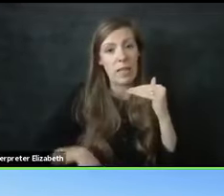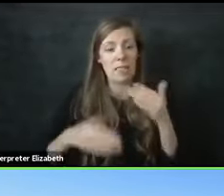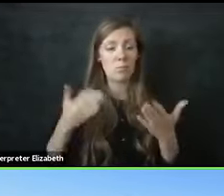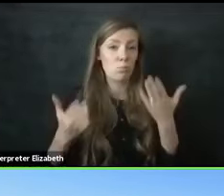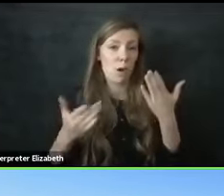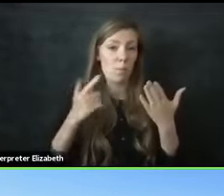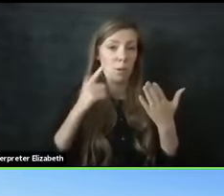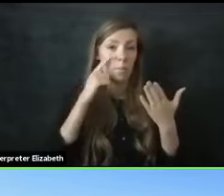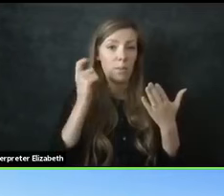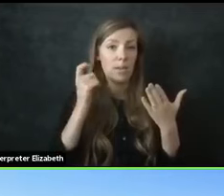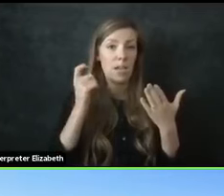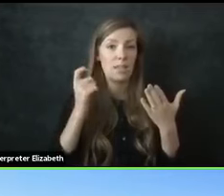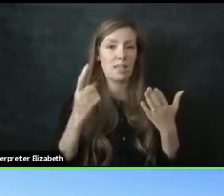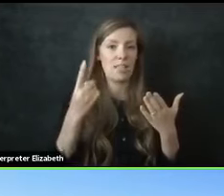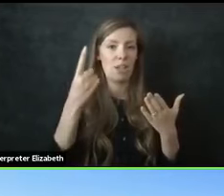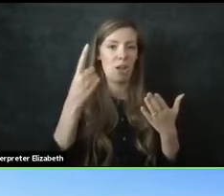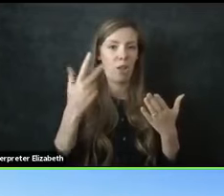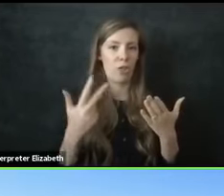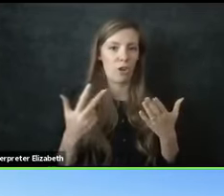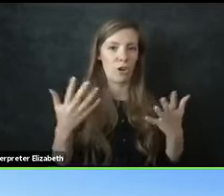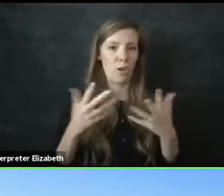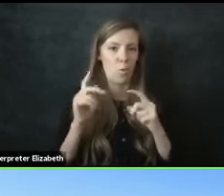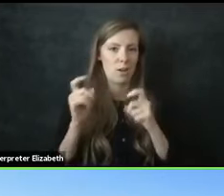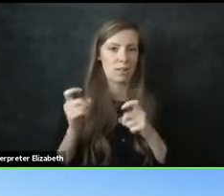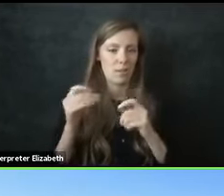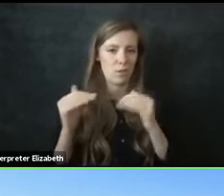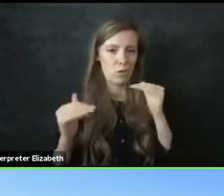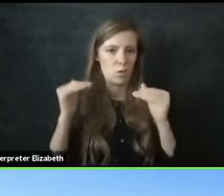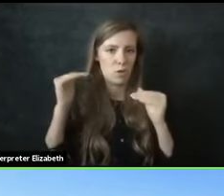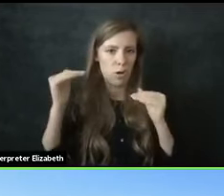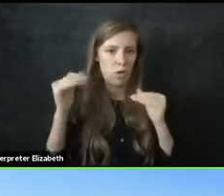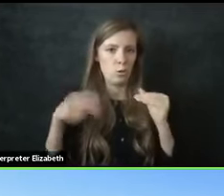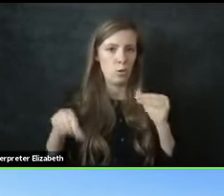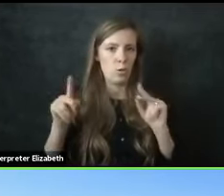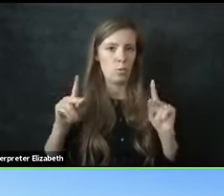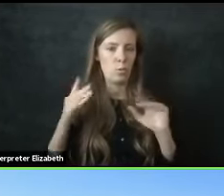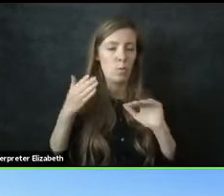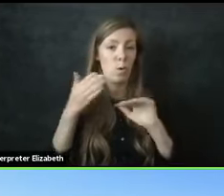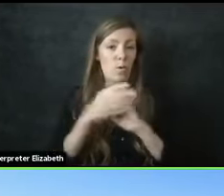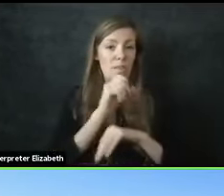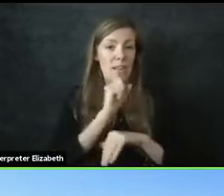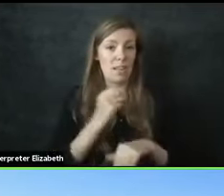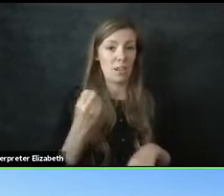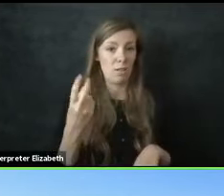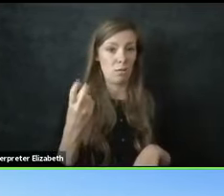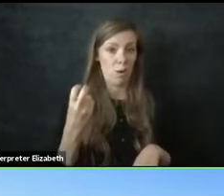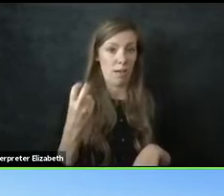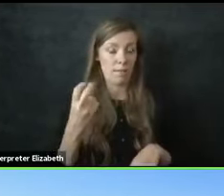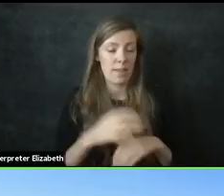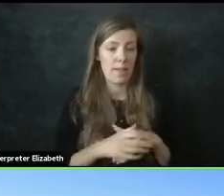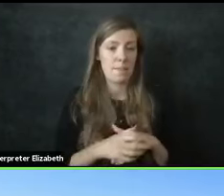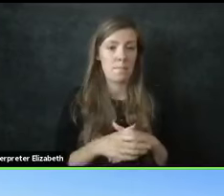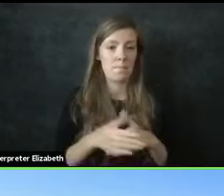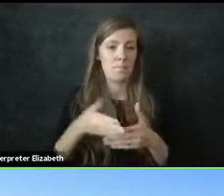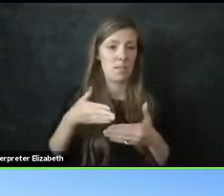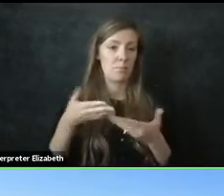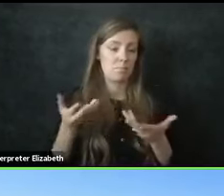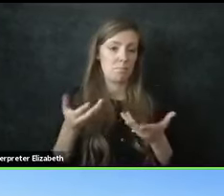is a third of what is given to adults or those over the age of twelve. So the side effect profile looks very good in general.